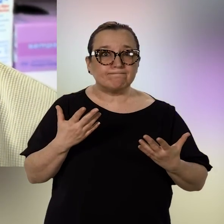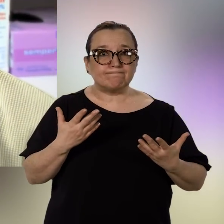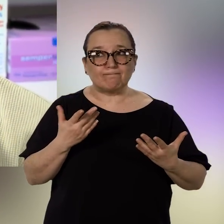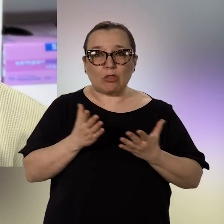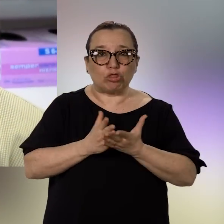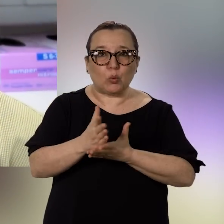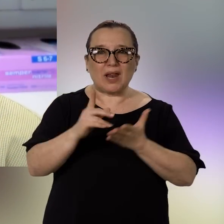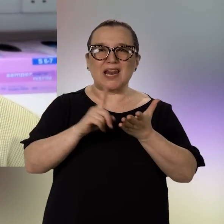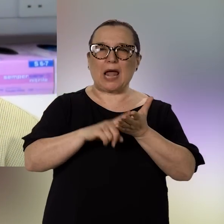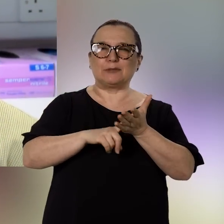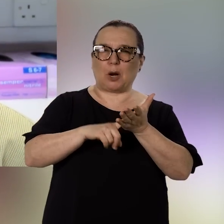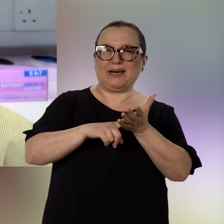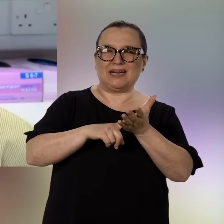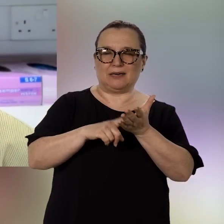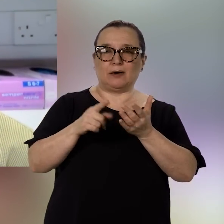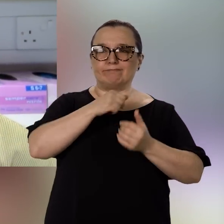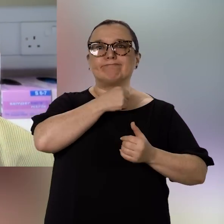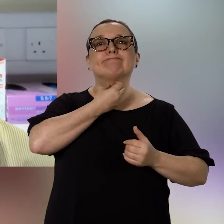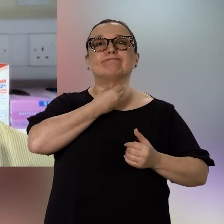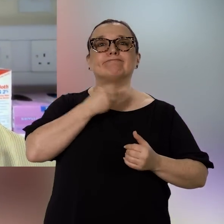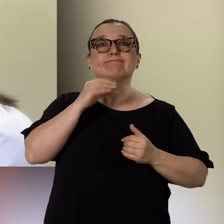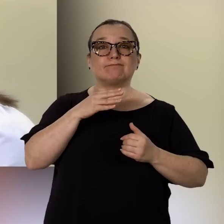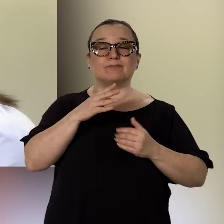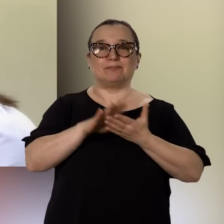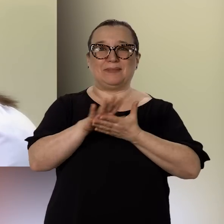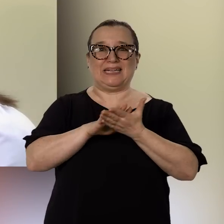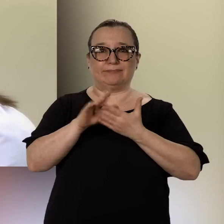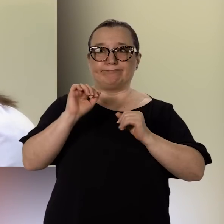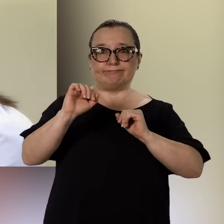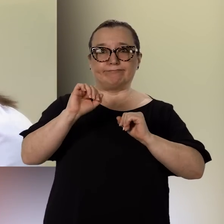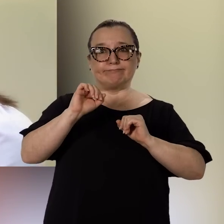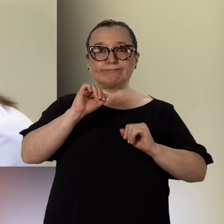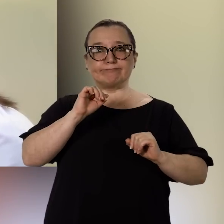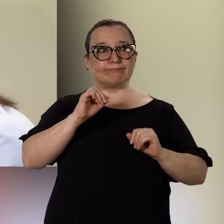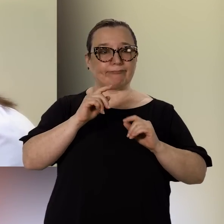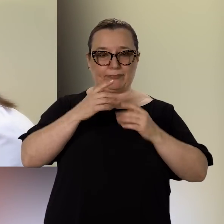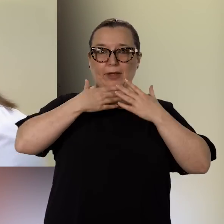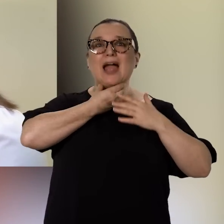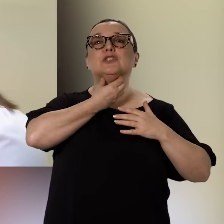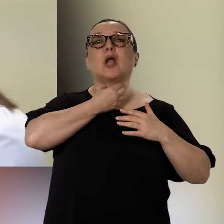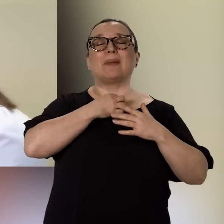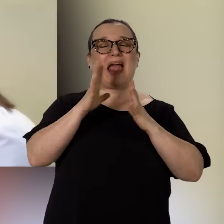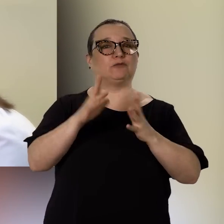how are you? The impact is huge for those who are faced